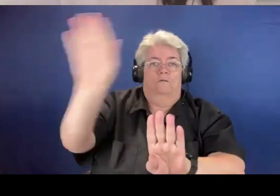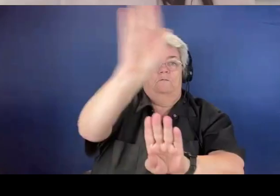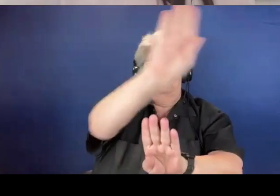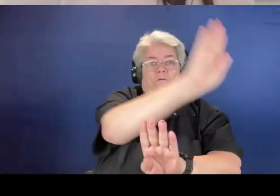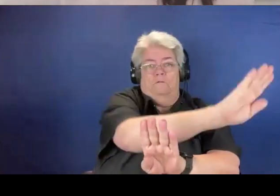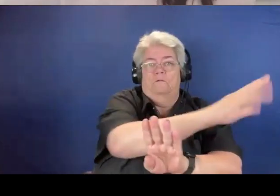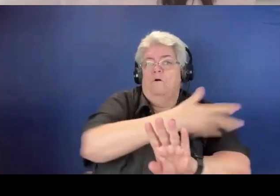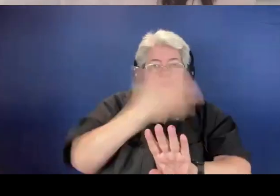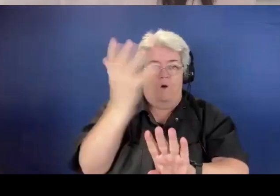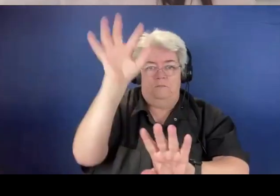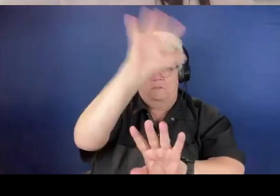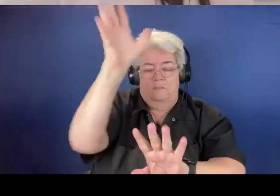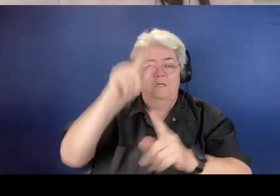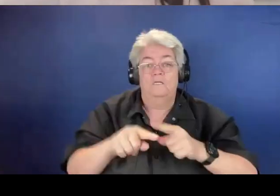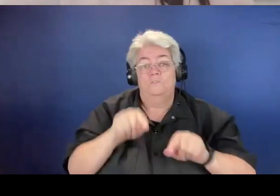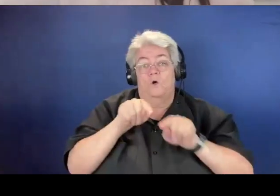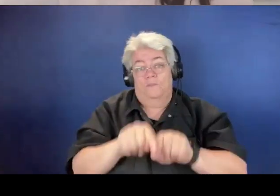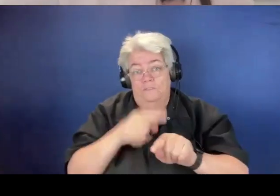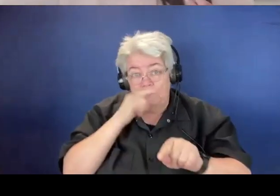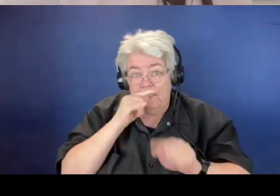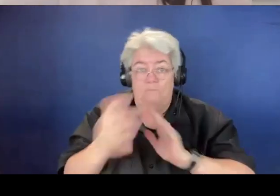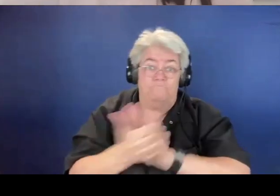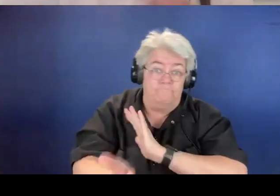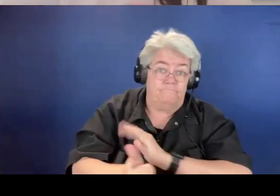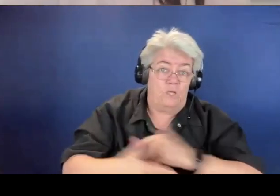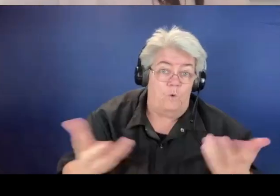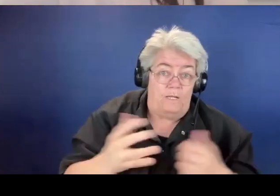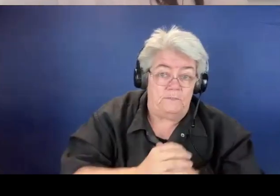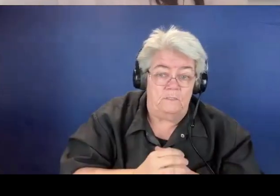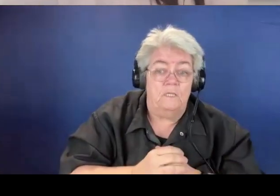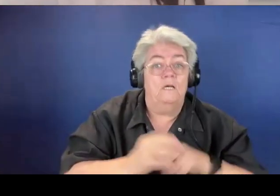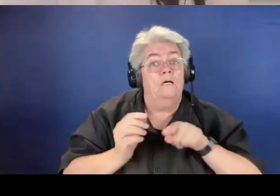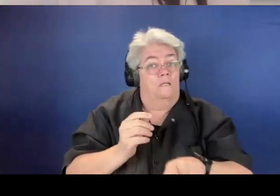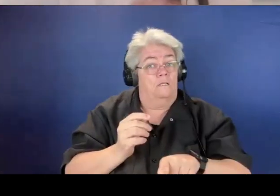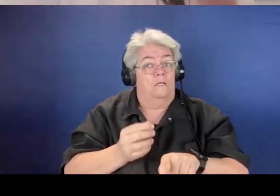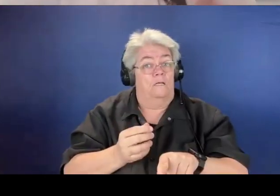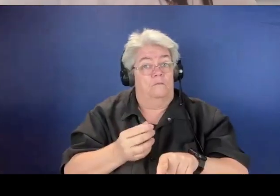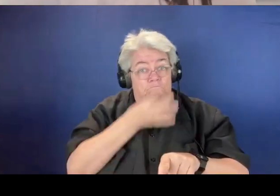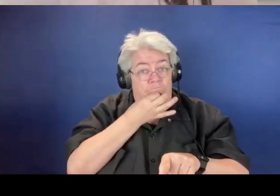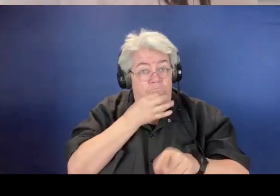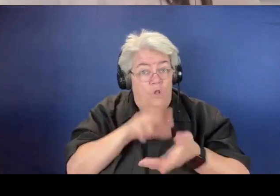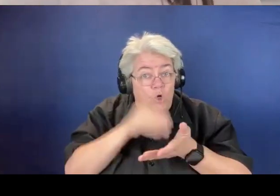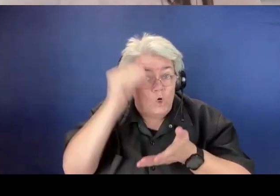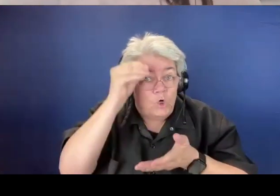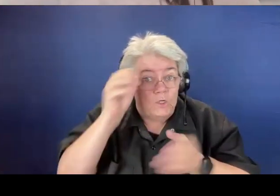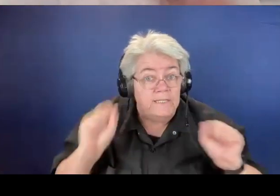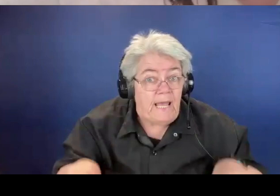So what is the child's capacity to learn a particular skill and respond to intervention?